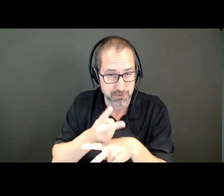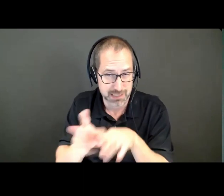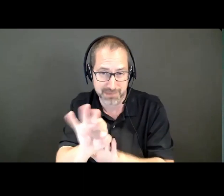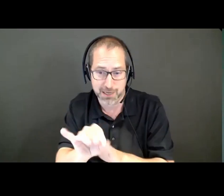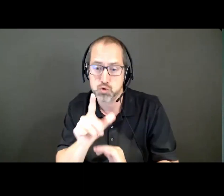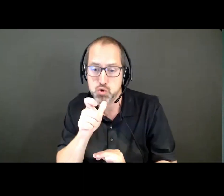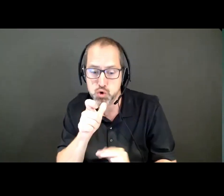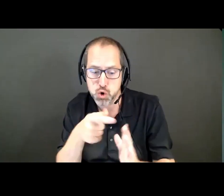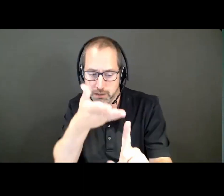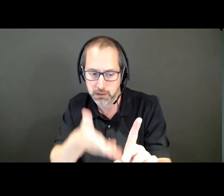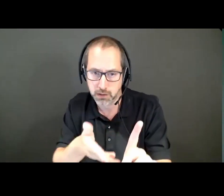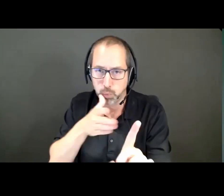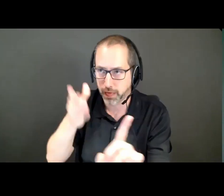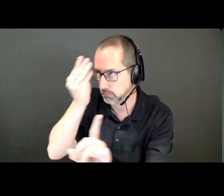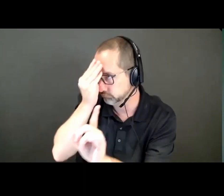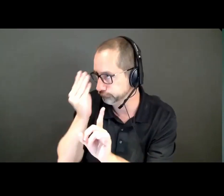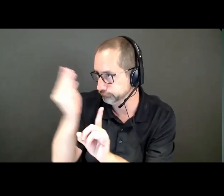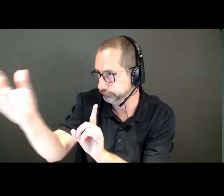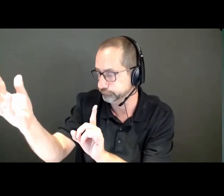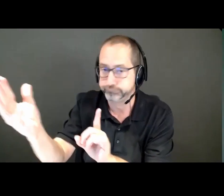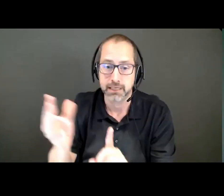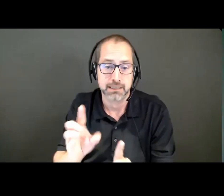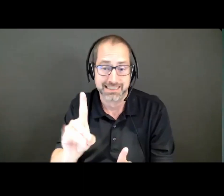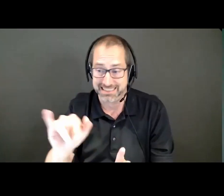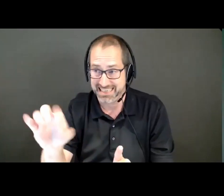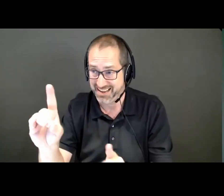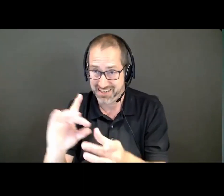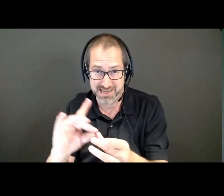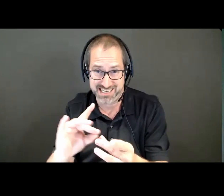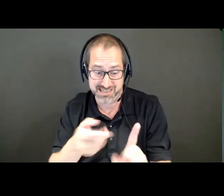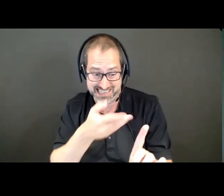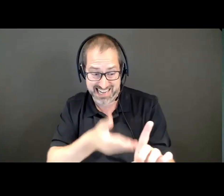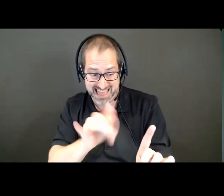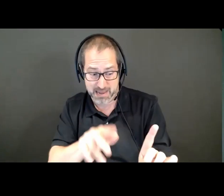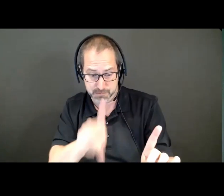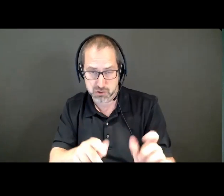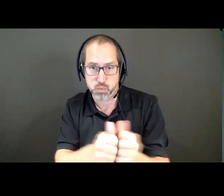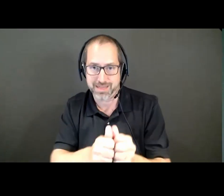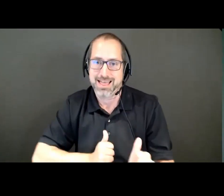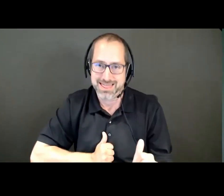As David was mentioning, someone who has a lived experience could have a very